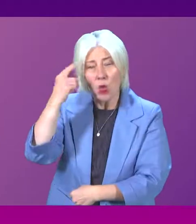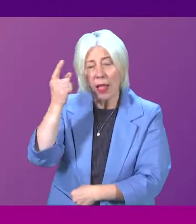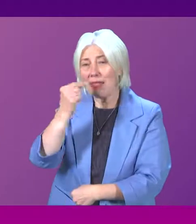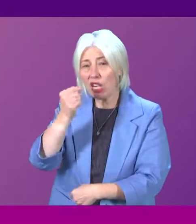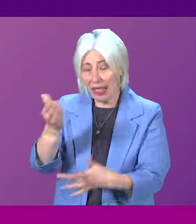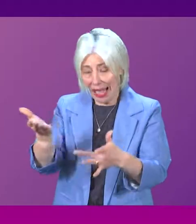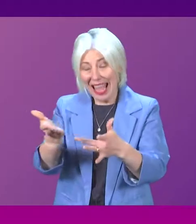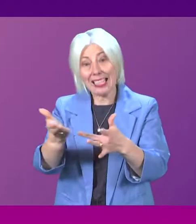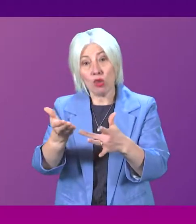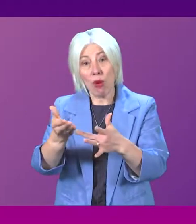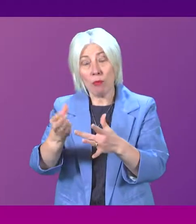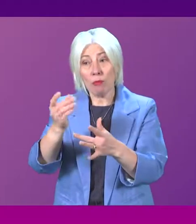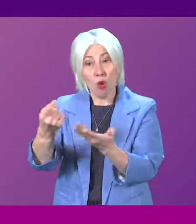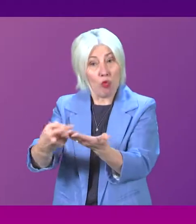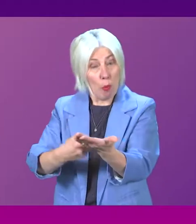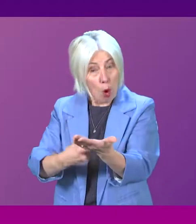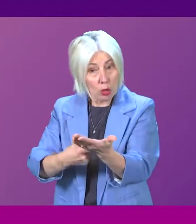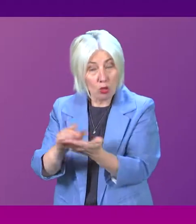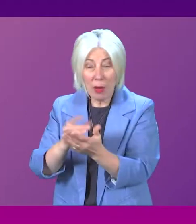some questions as we get the answers to them?